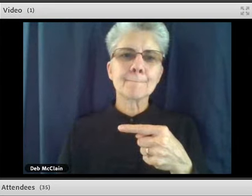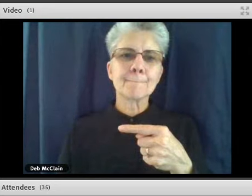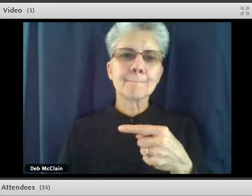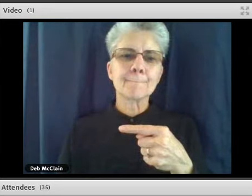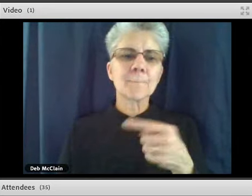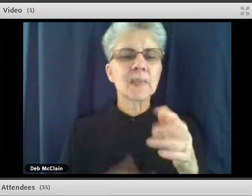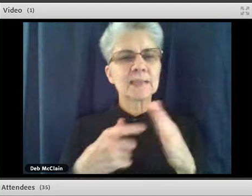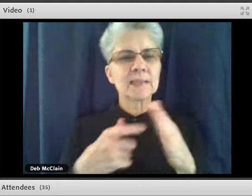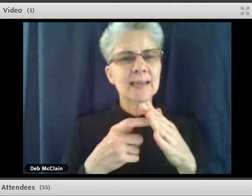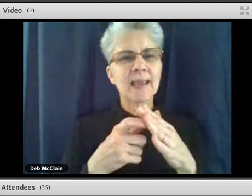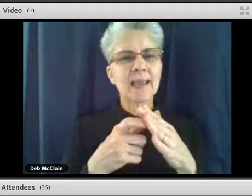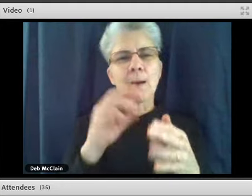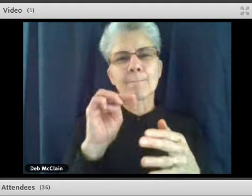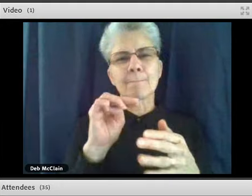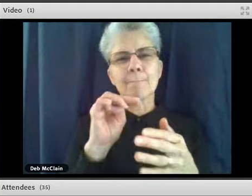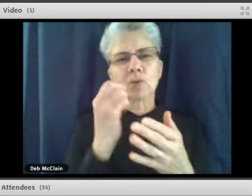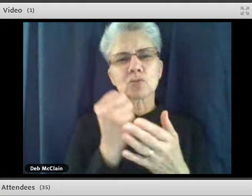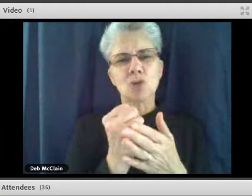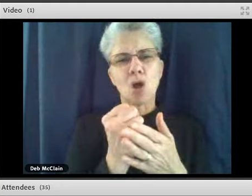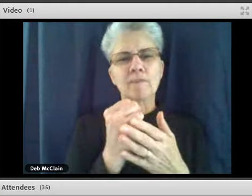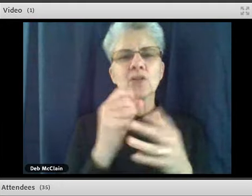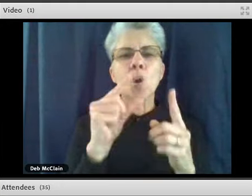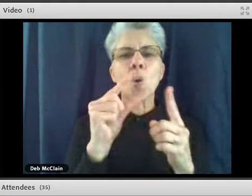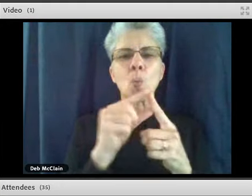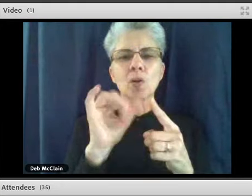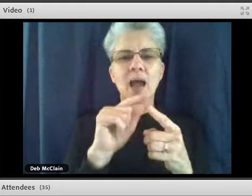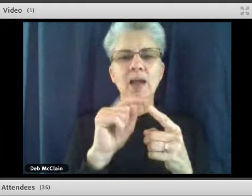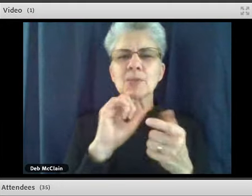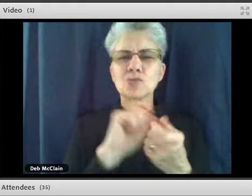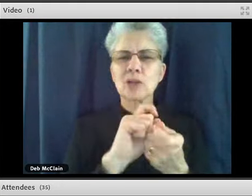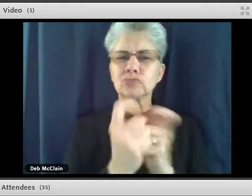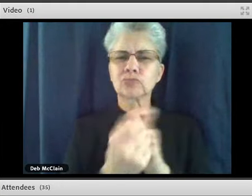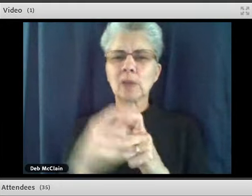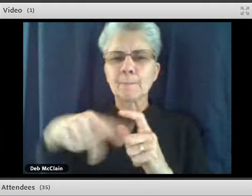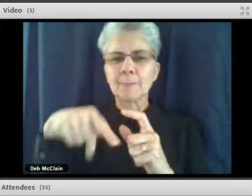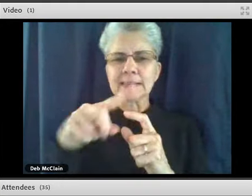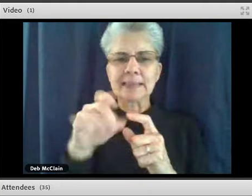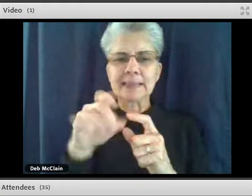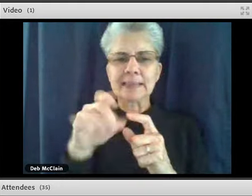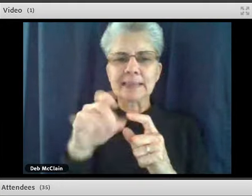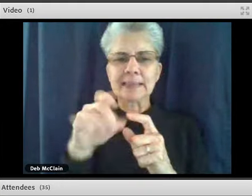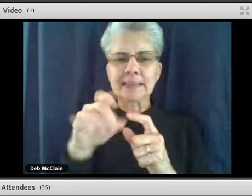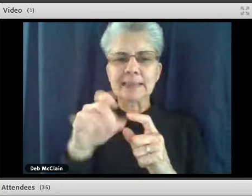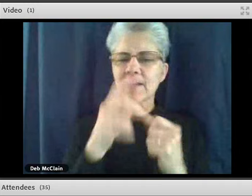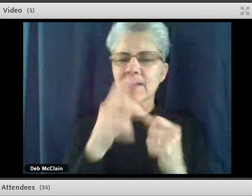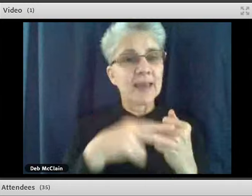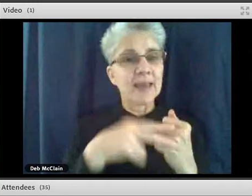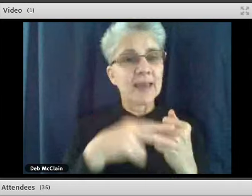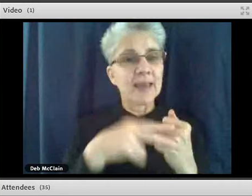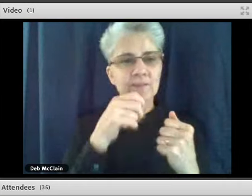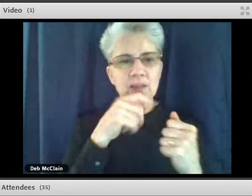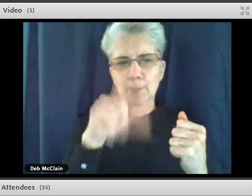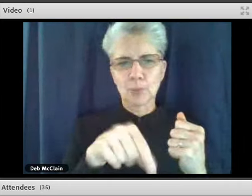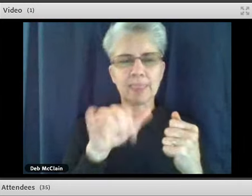Okay. So, take a Microsoft Word document, and try to convert it into a PDF.